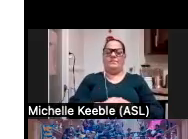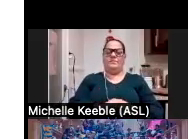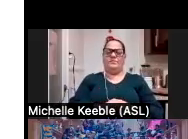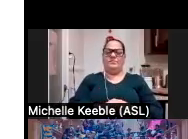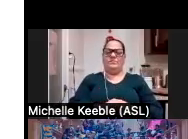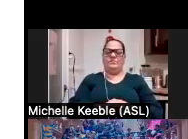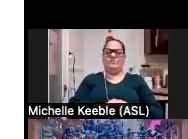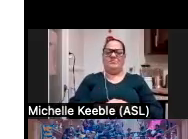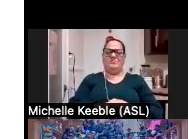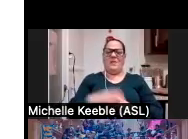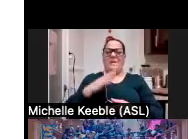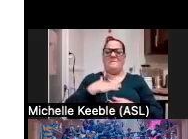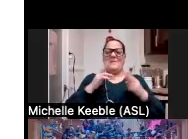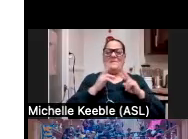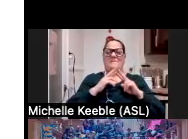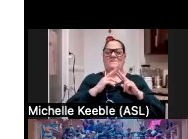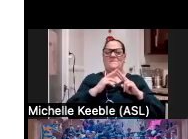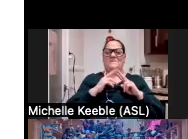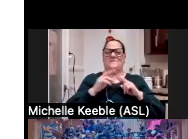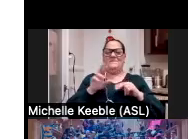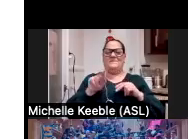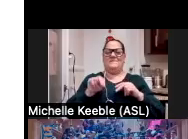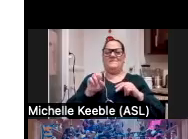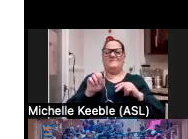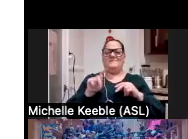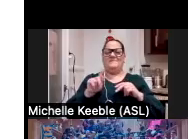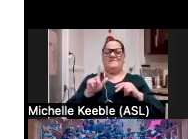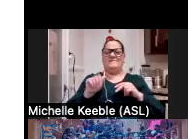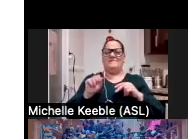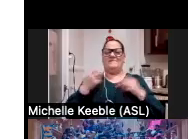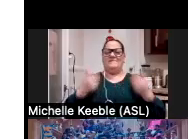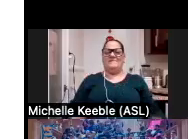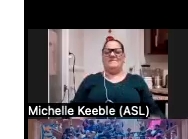yield to my partner, Natalie. [NATALIE] So, a little bit of of introduction. So,